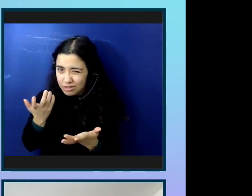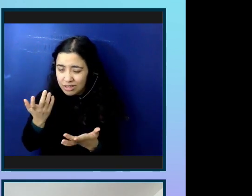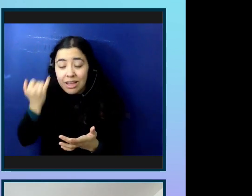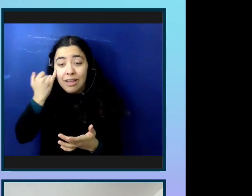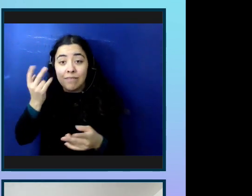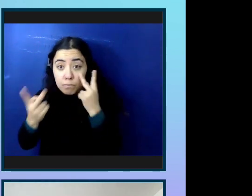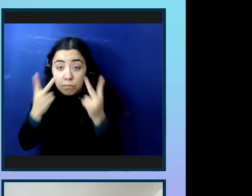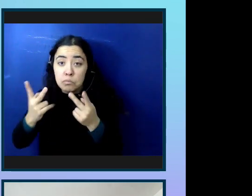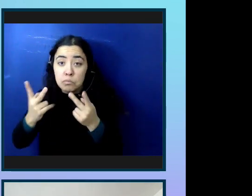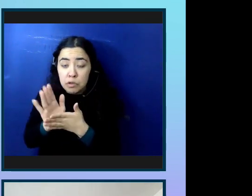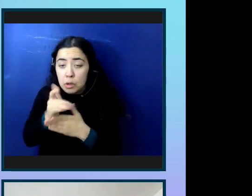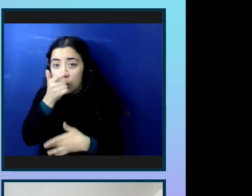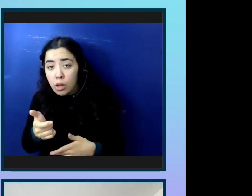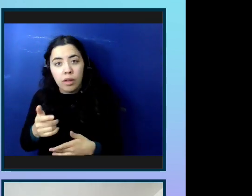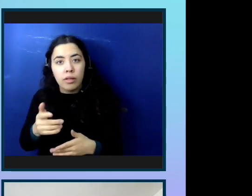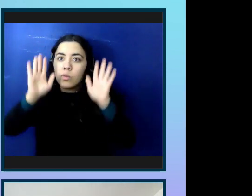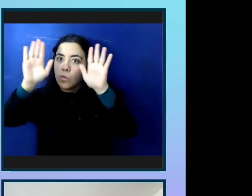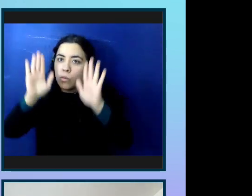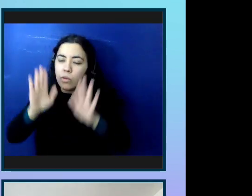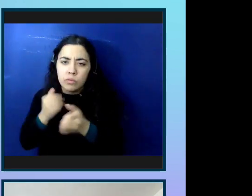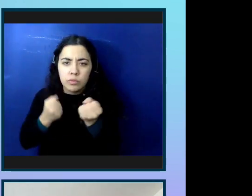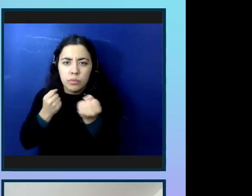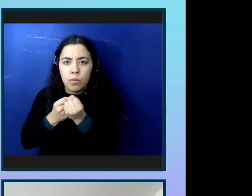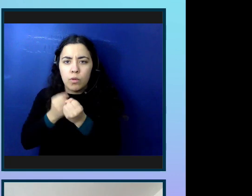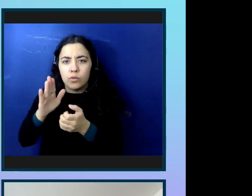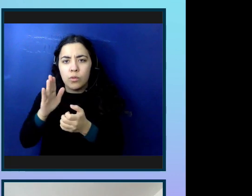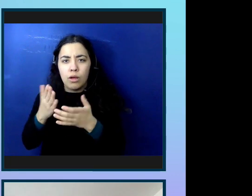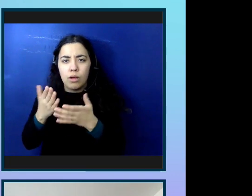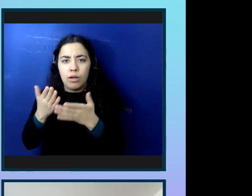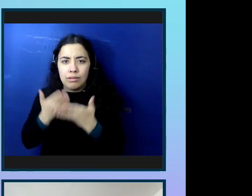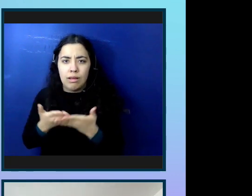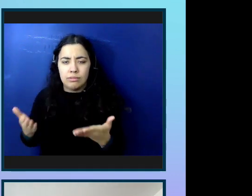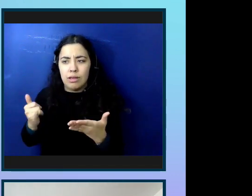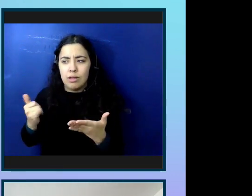to like augment and support your content, but also support people with like a wide variety of like learning needs